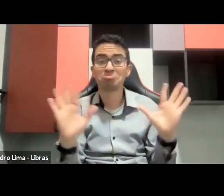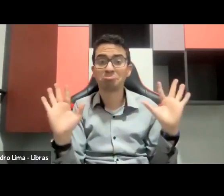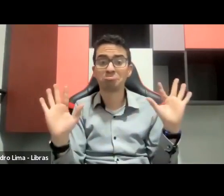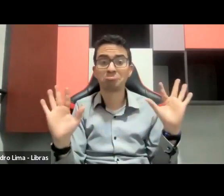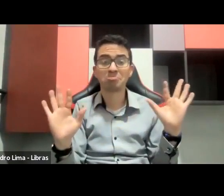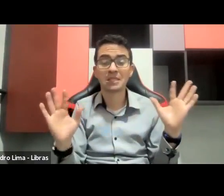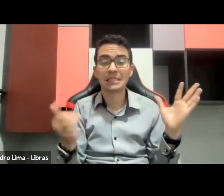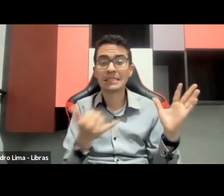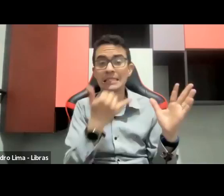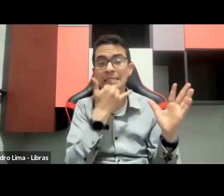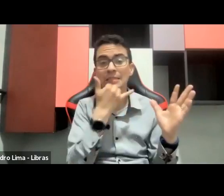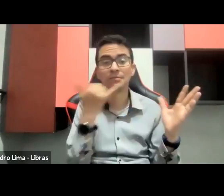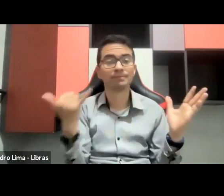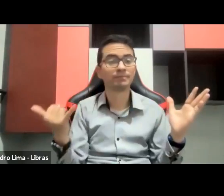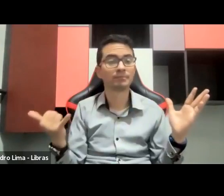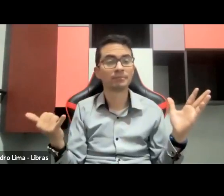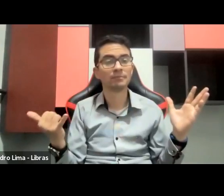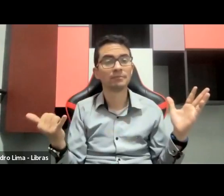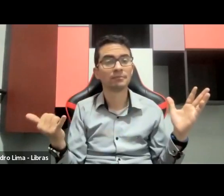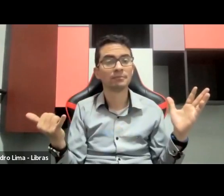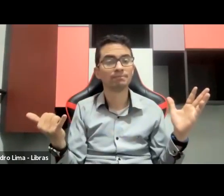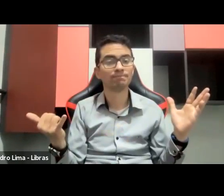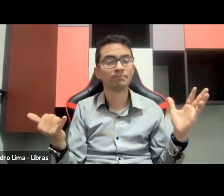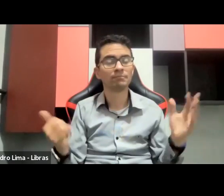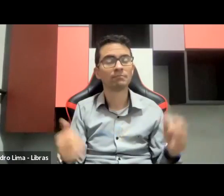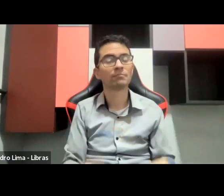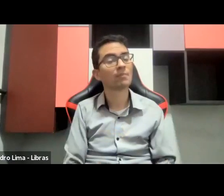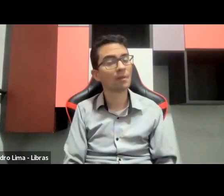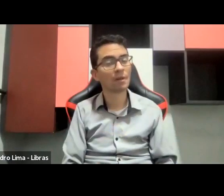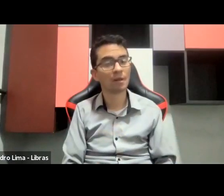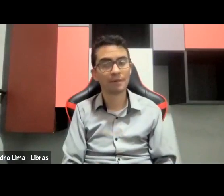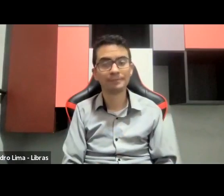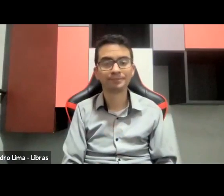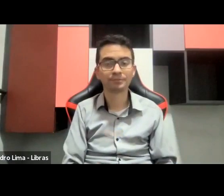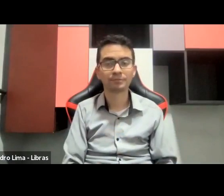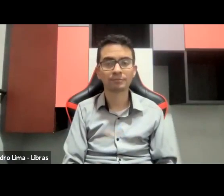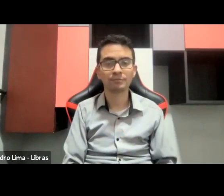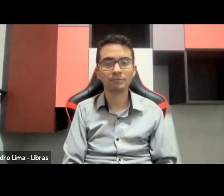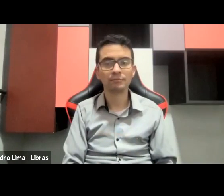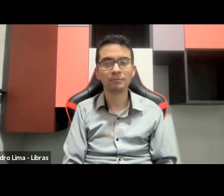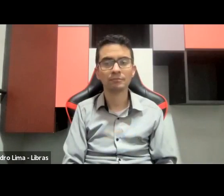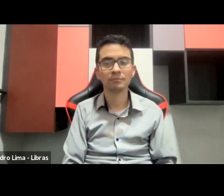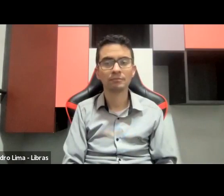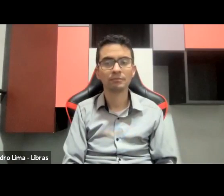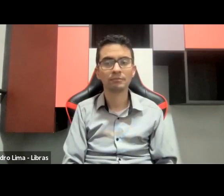ll in in in the well in in in the. he in the encounter, which he in the encounter, which we call in the encounter, which we